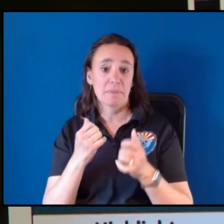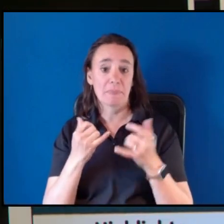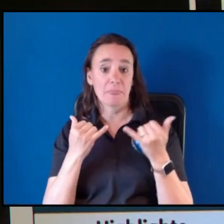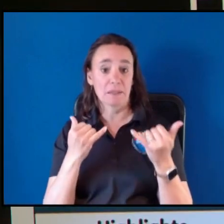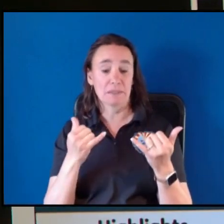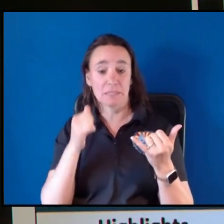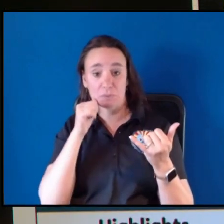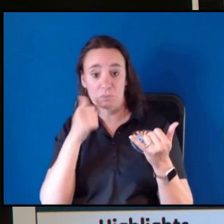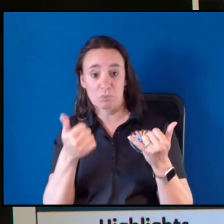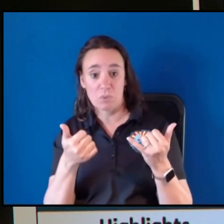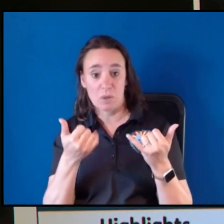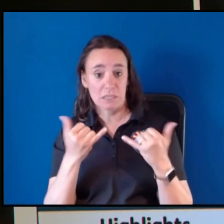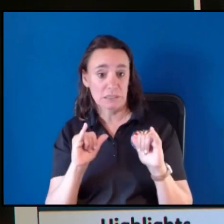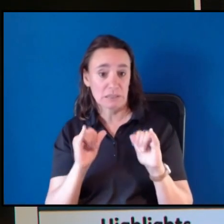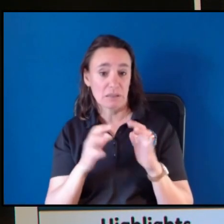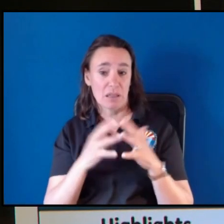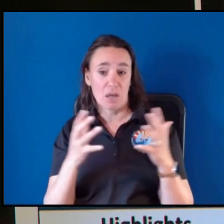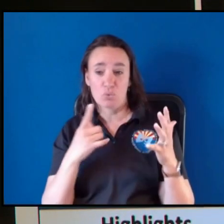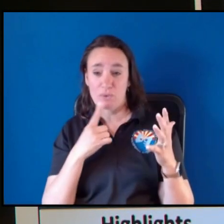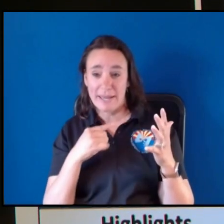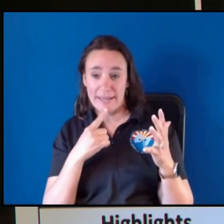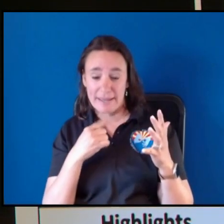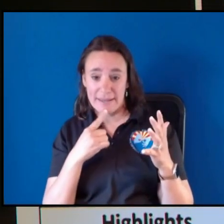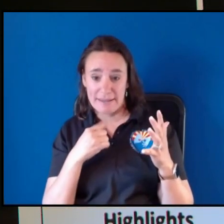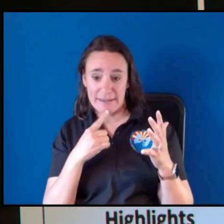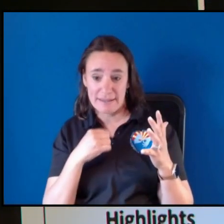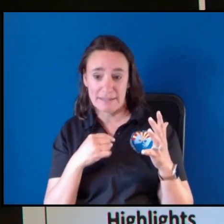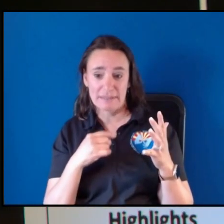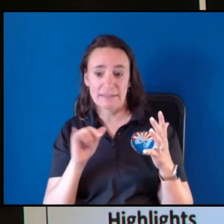a lot of red that's the extreme to critical fire weather